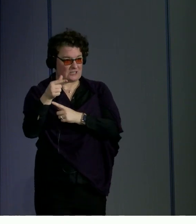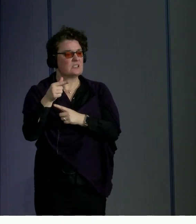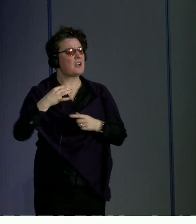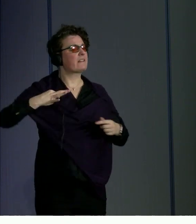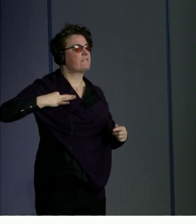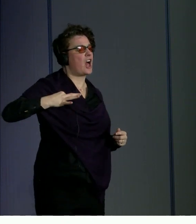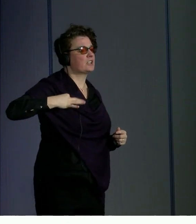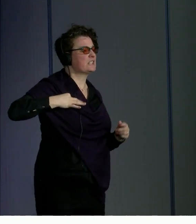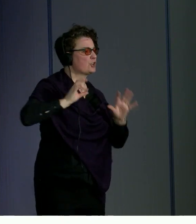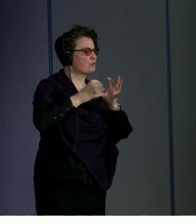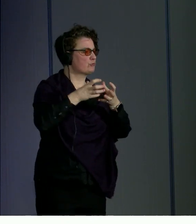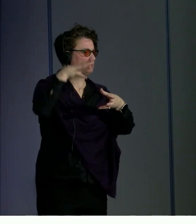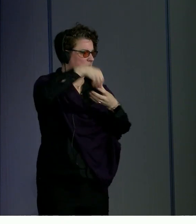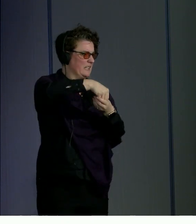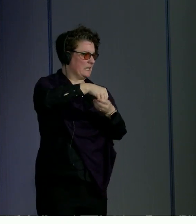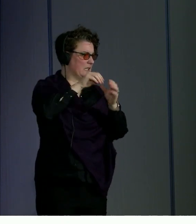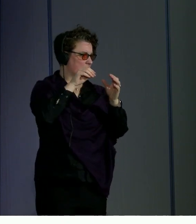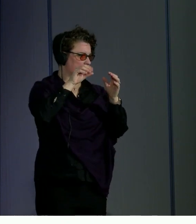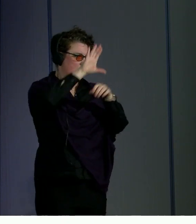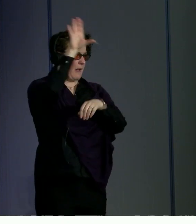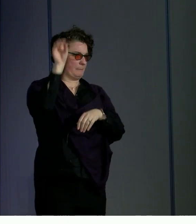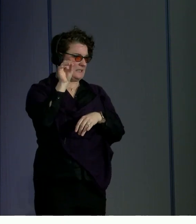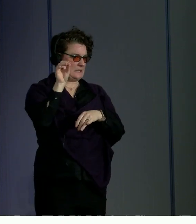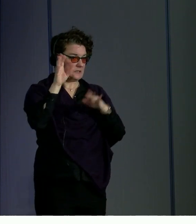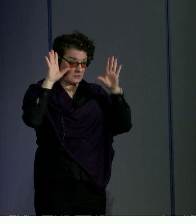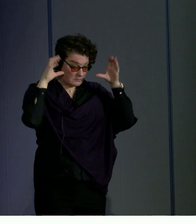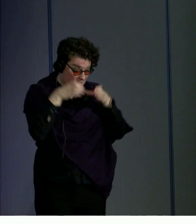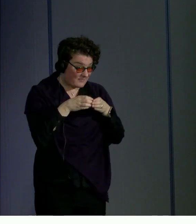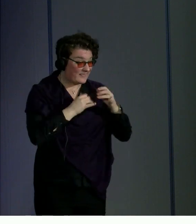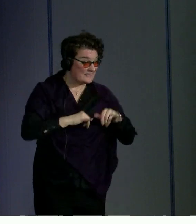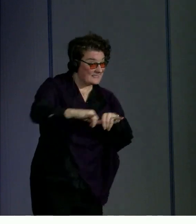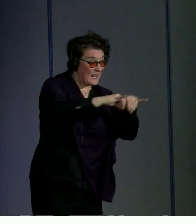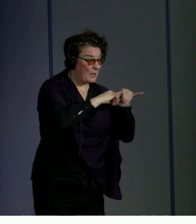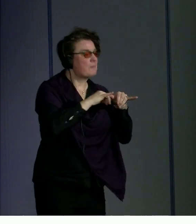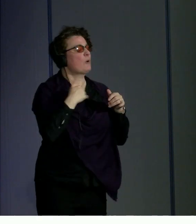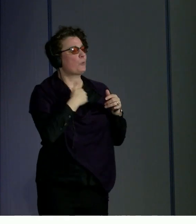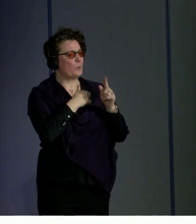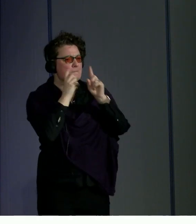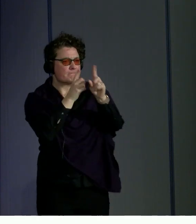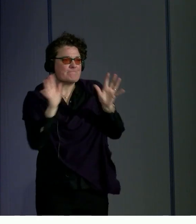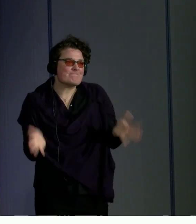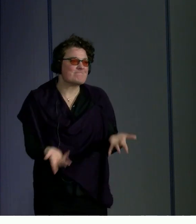aimed at fostering a diverse and inclusive workplace. They're usually led and comprised